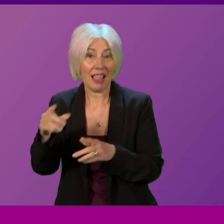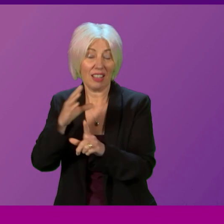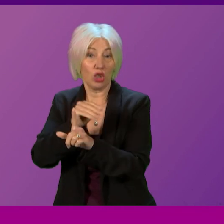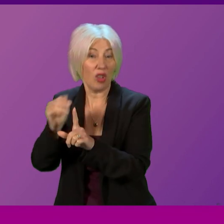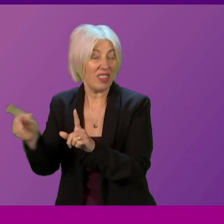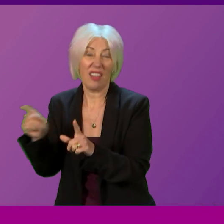the national health service.